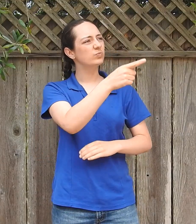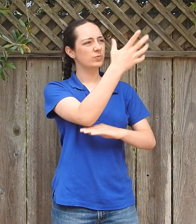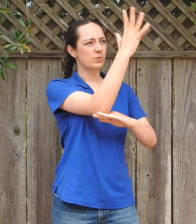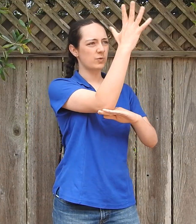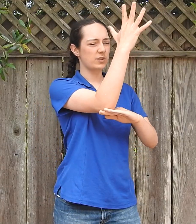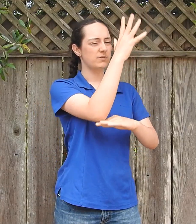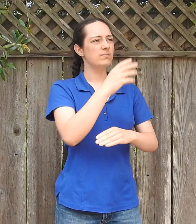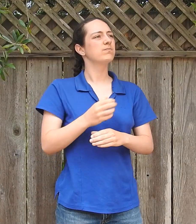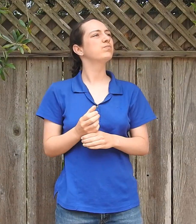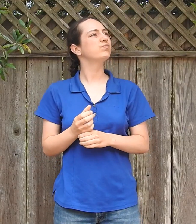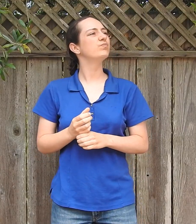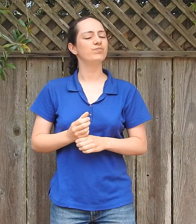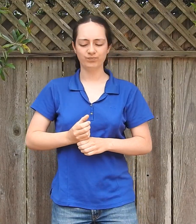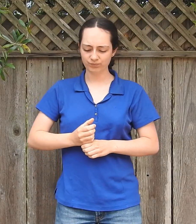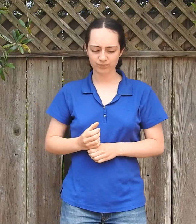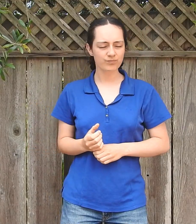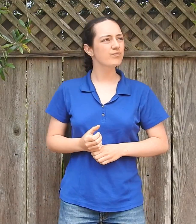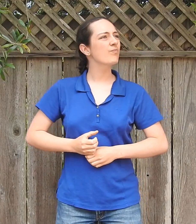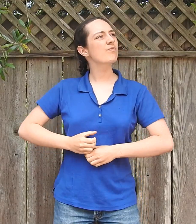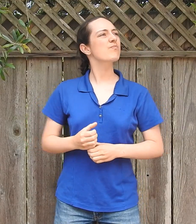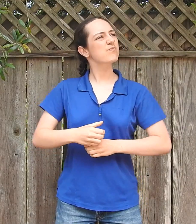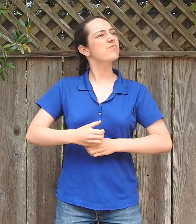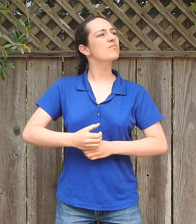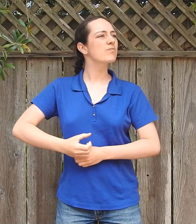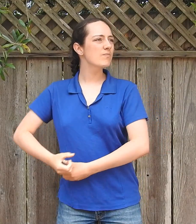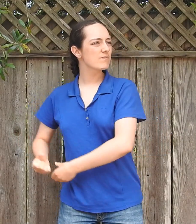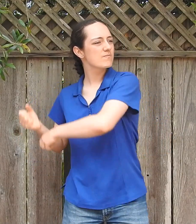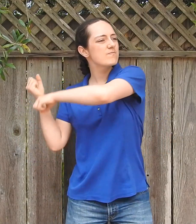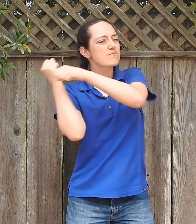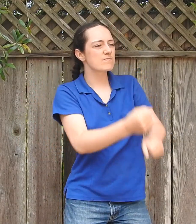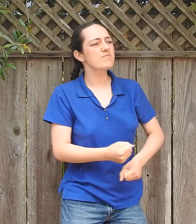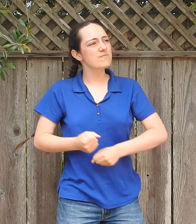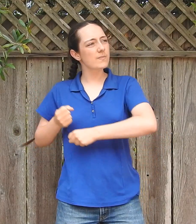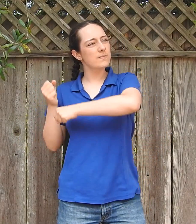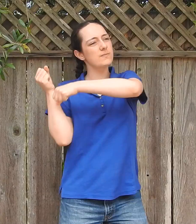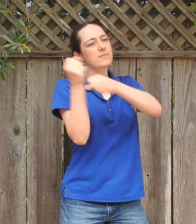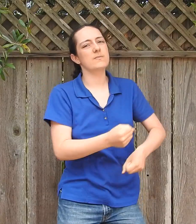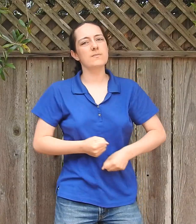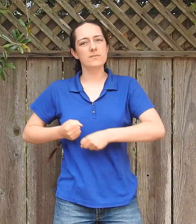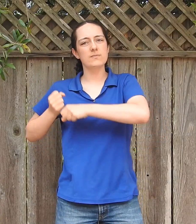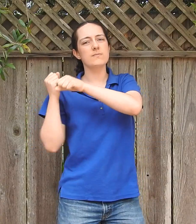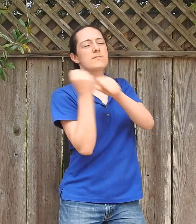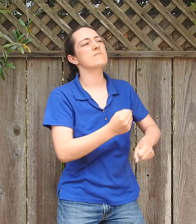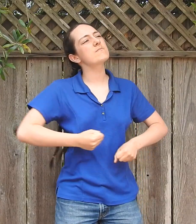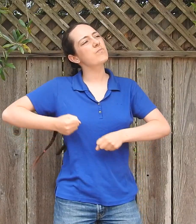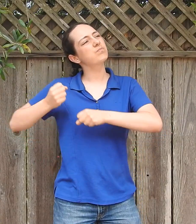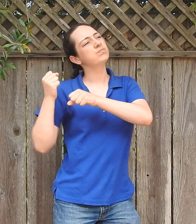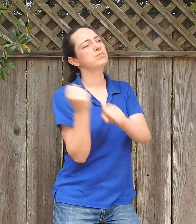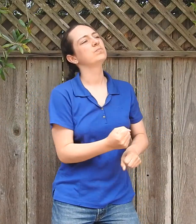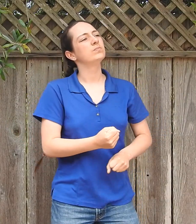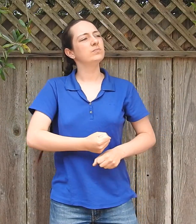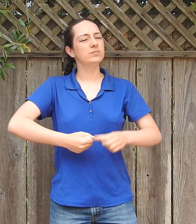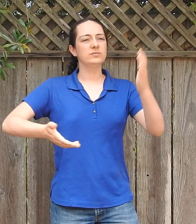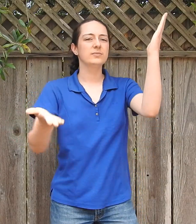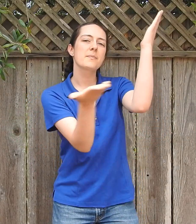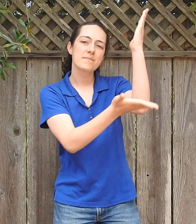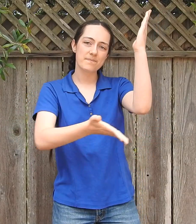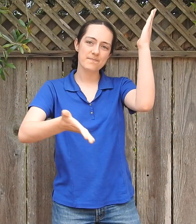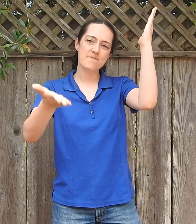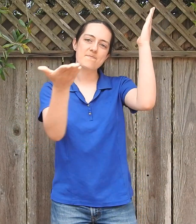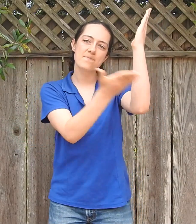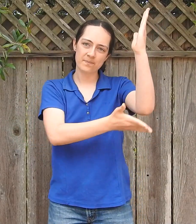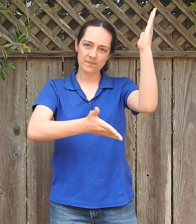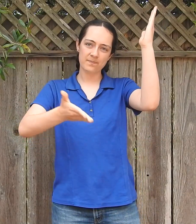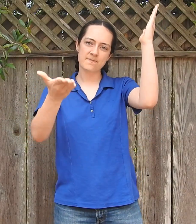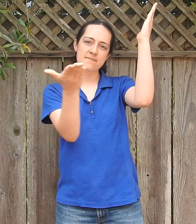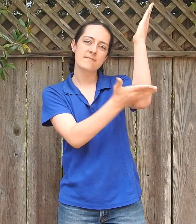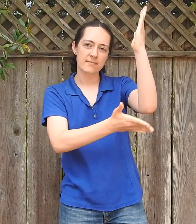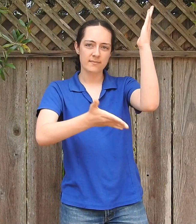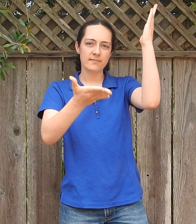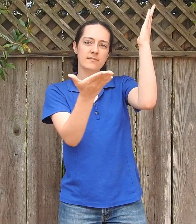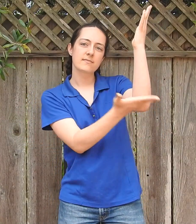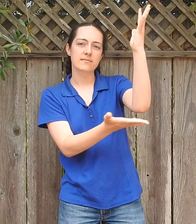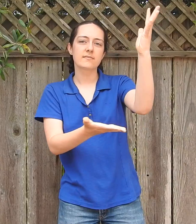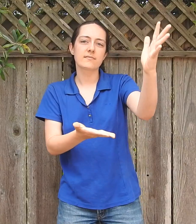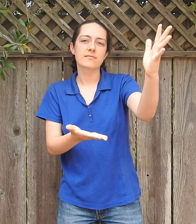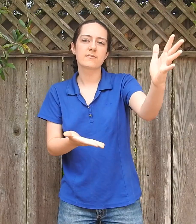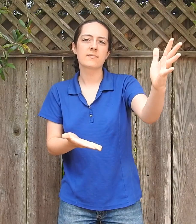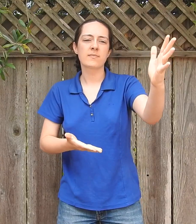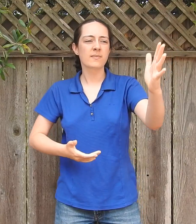He walks up to the first tree, and begins to chop at it. Chop, chop, chop…the tree starts to lean.